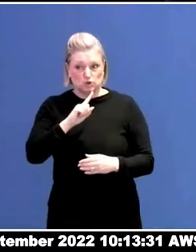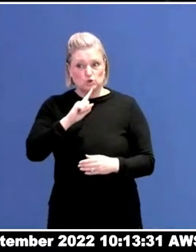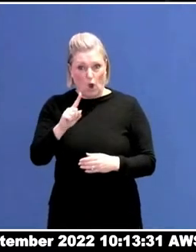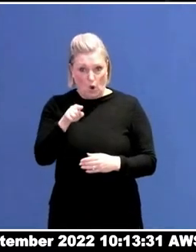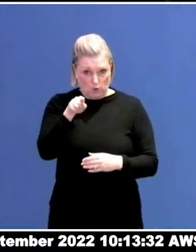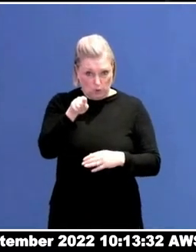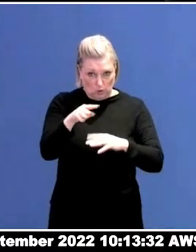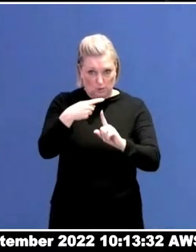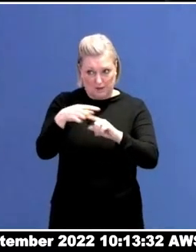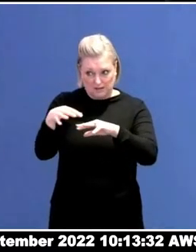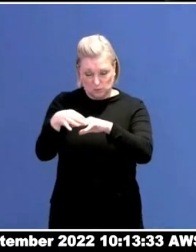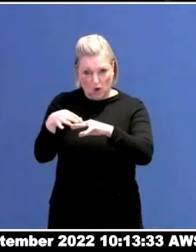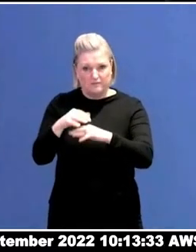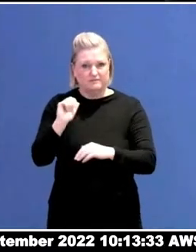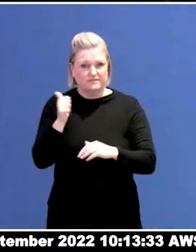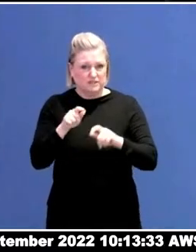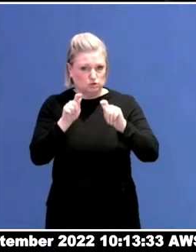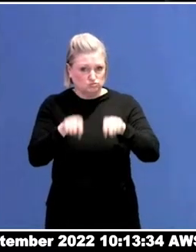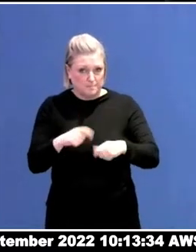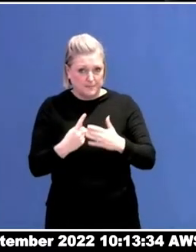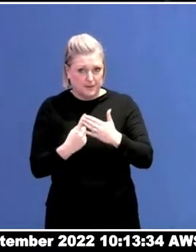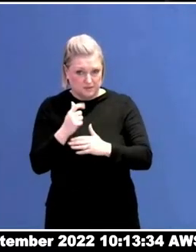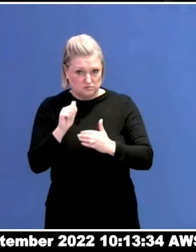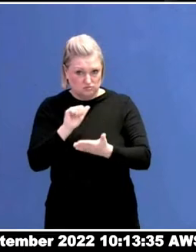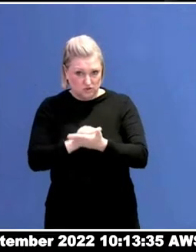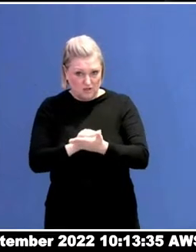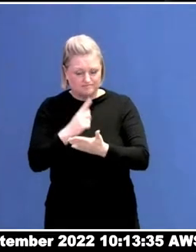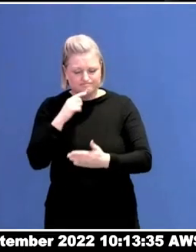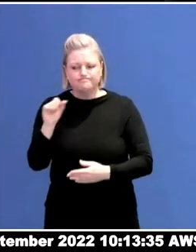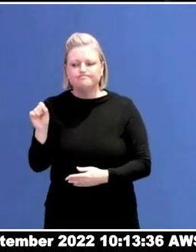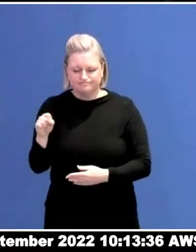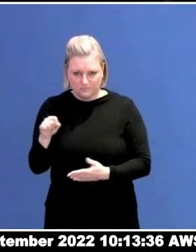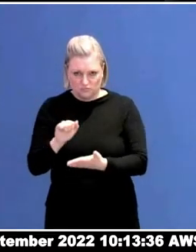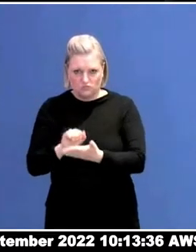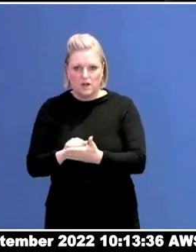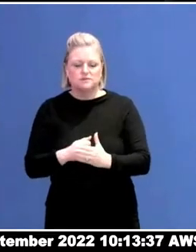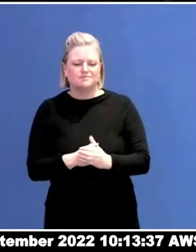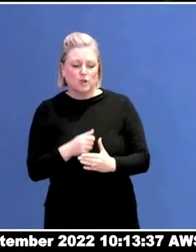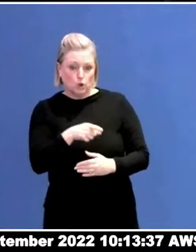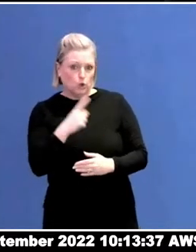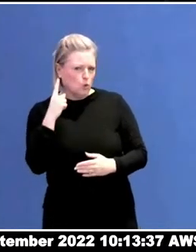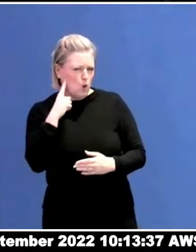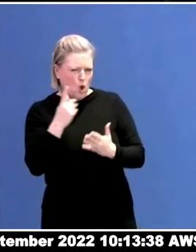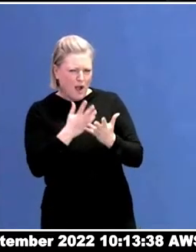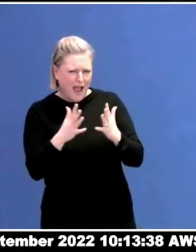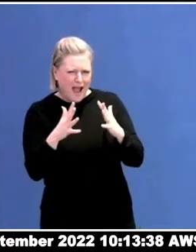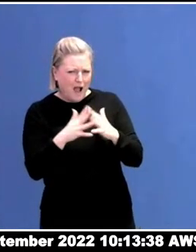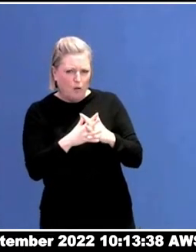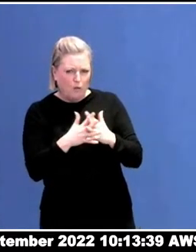Is that correct? TERRY: That is correct. When did you find out about this either from Aaron or from the detention